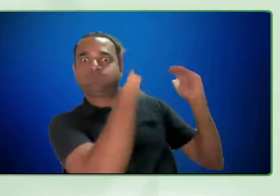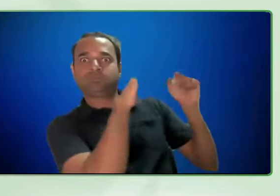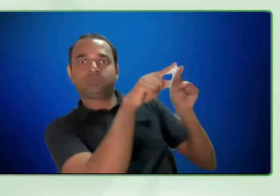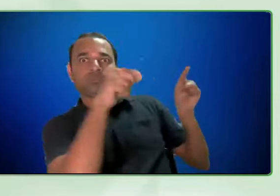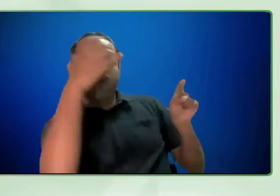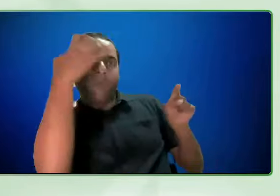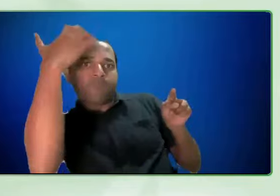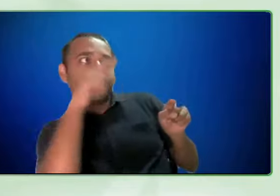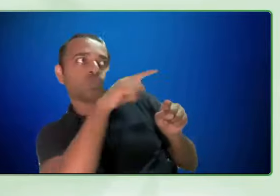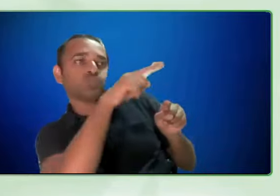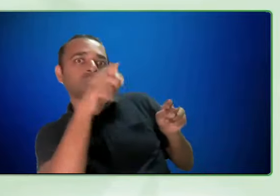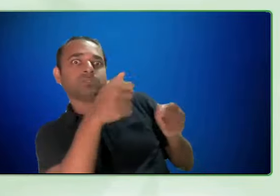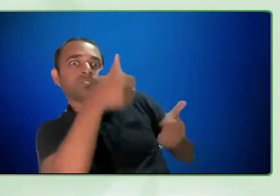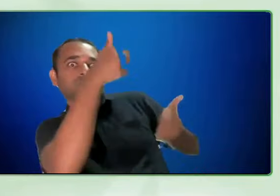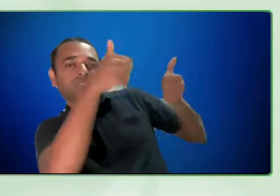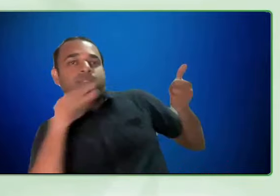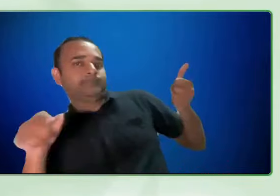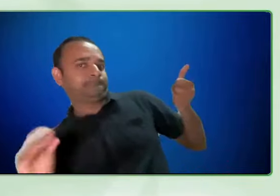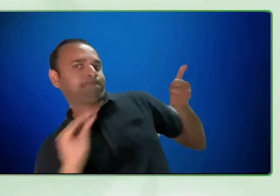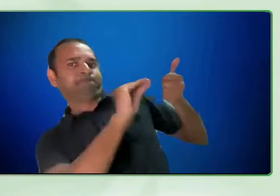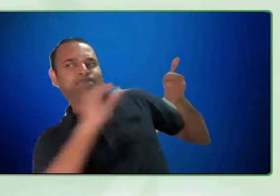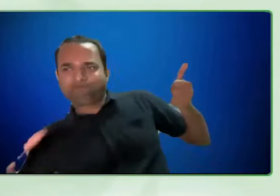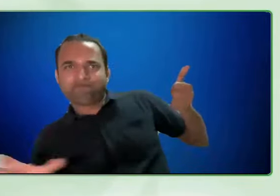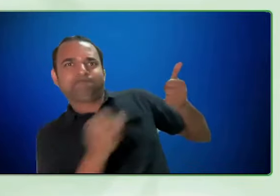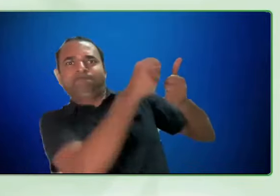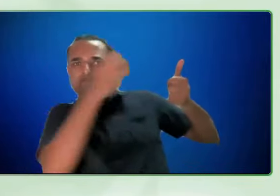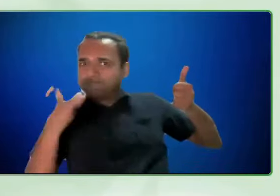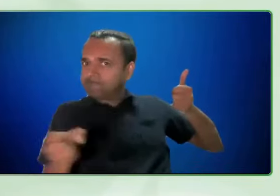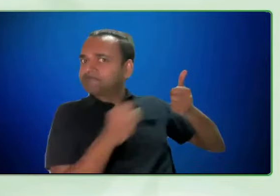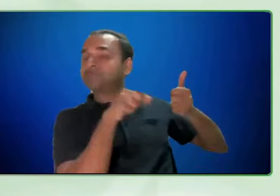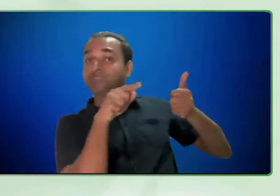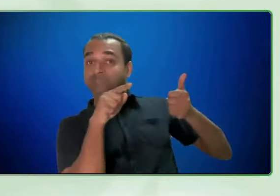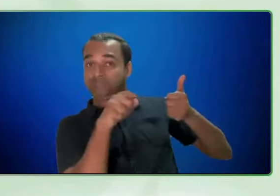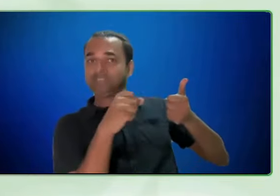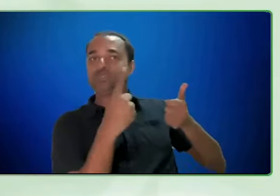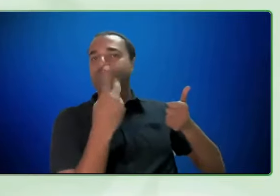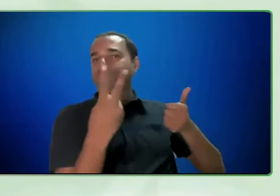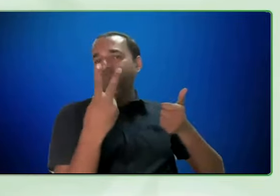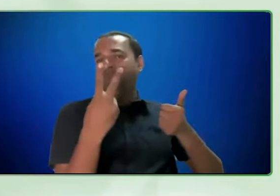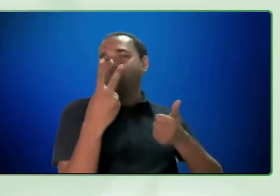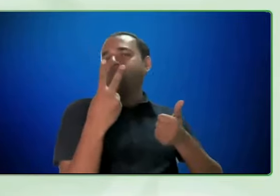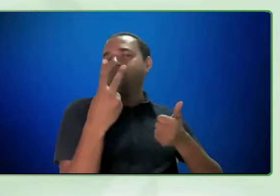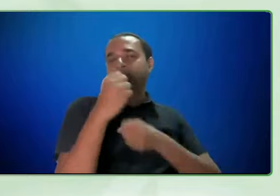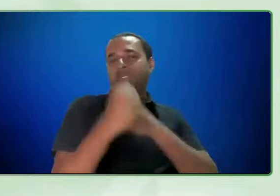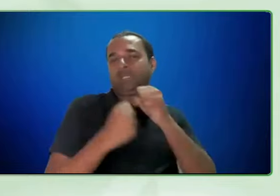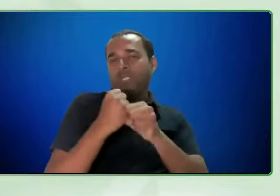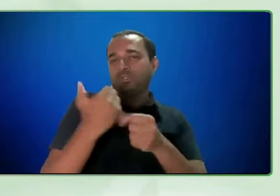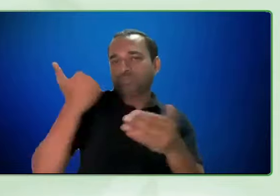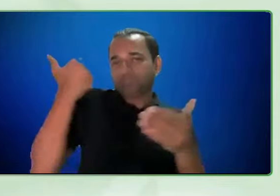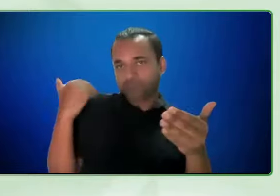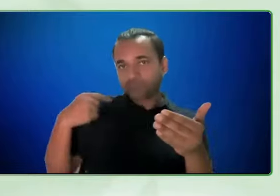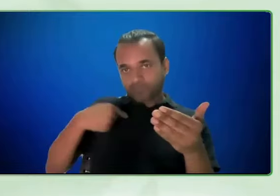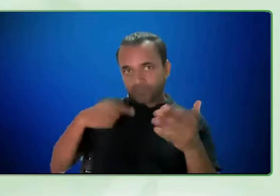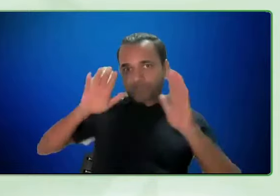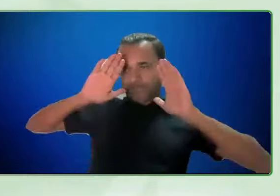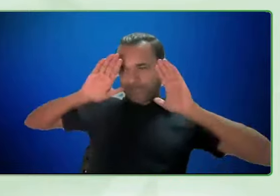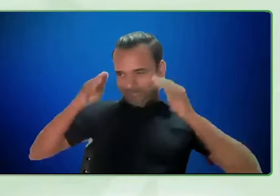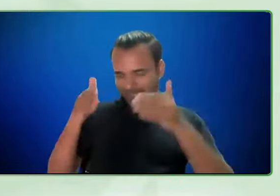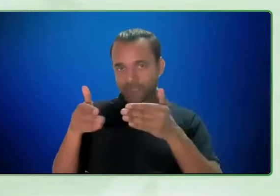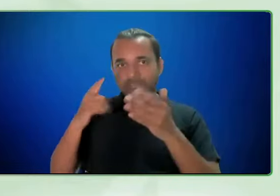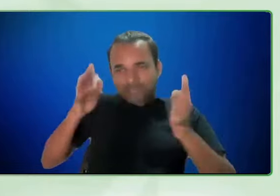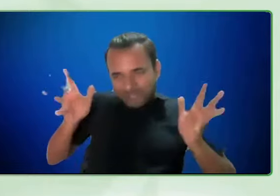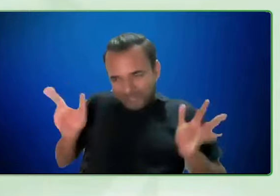involved into us becoming a system changer. Three or four products of hours, one is the idea of the